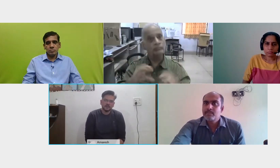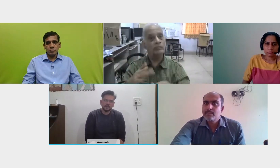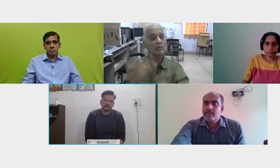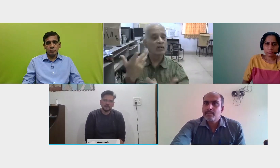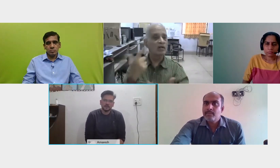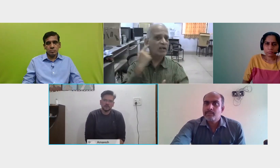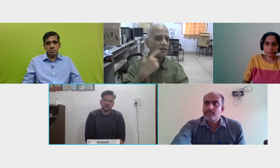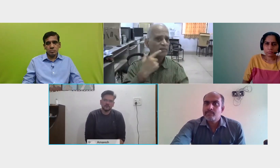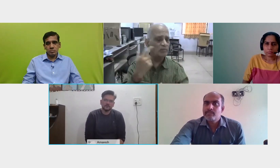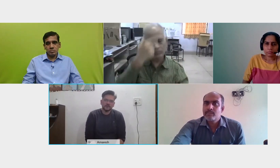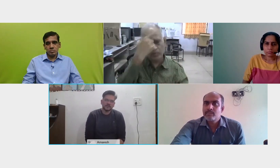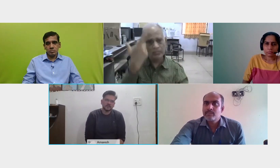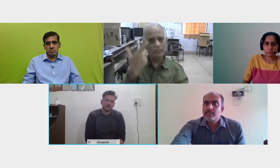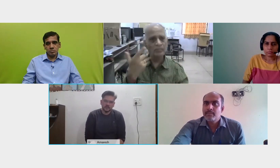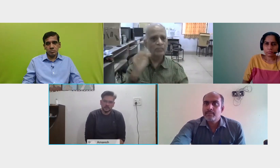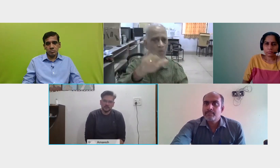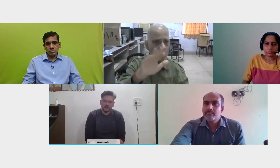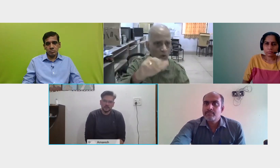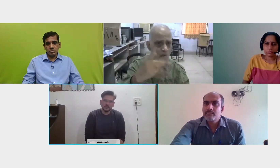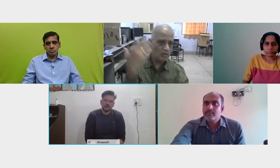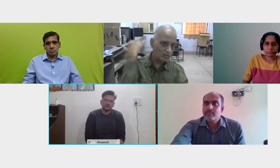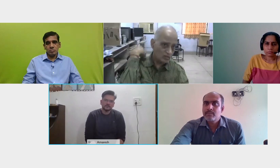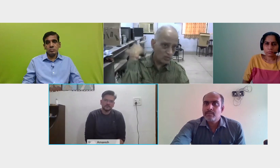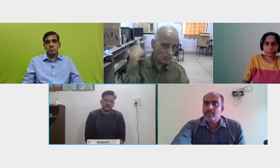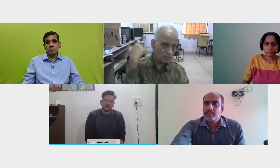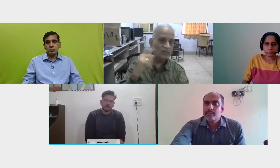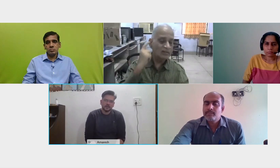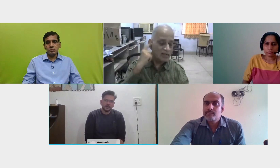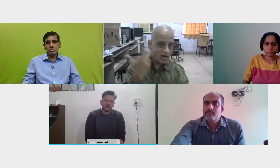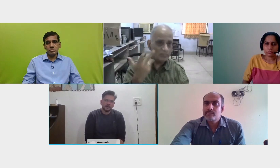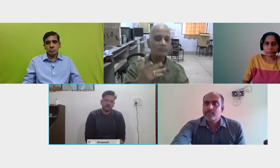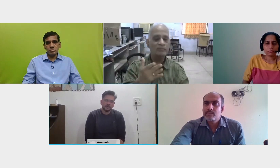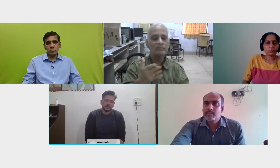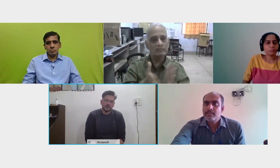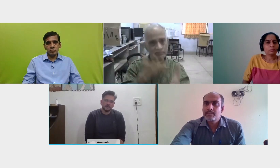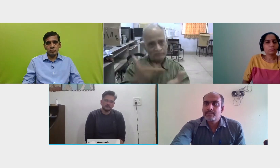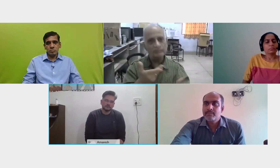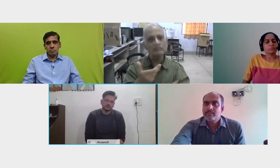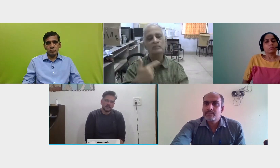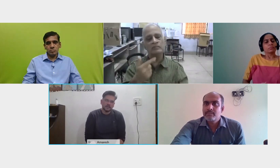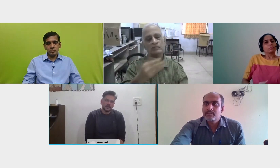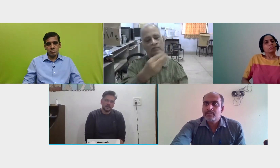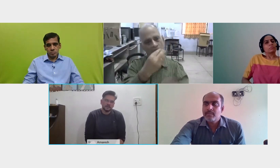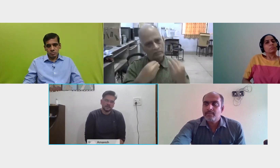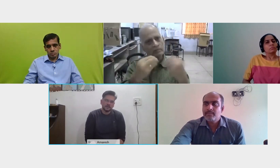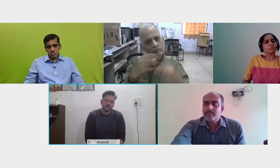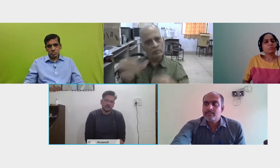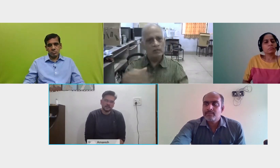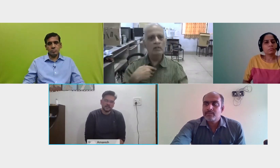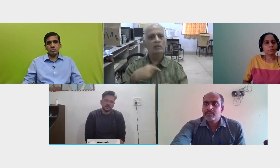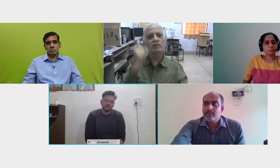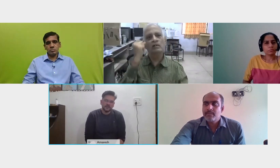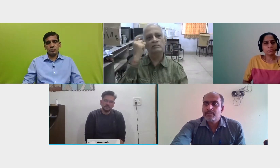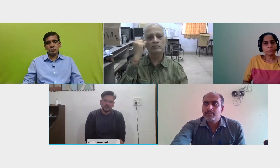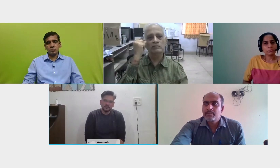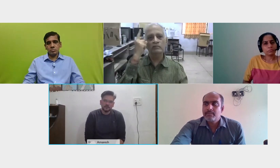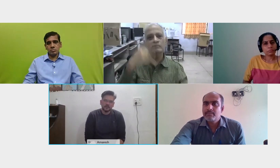learnt a lot of information that they were giving out you know like how to give the attention